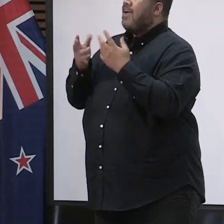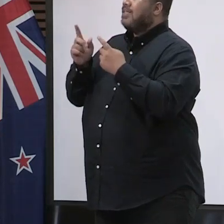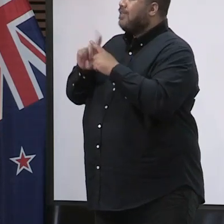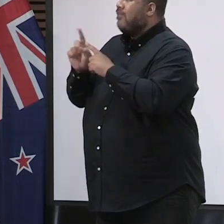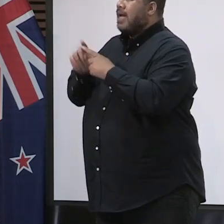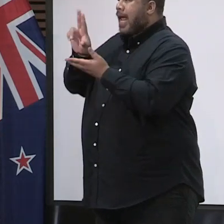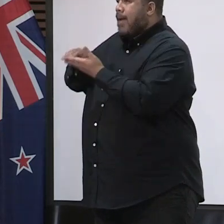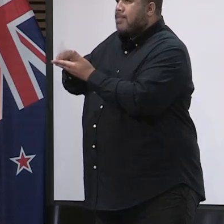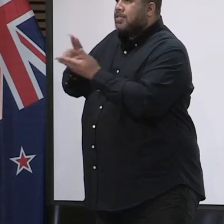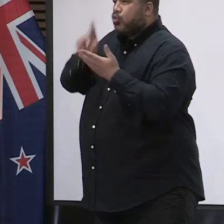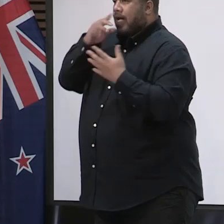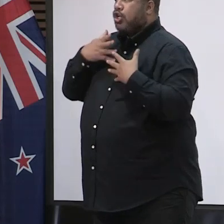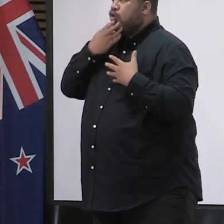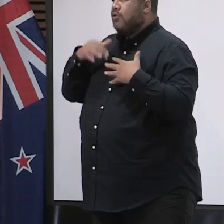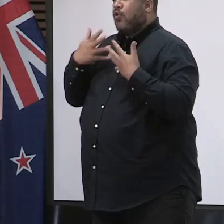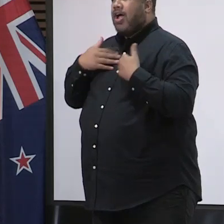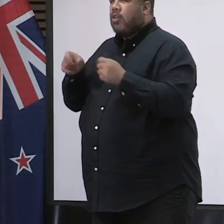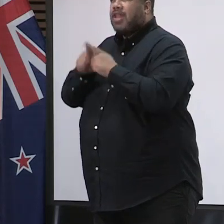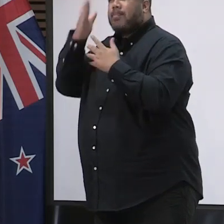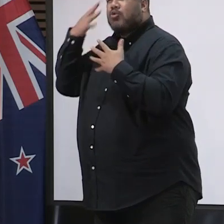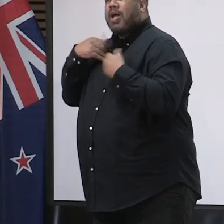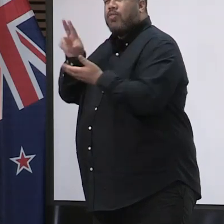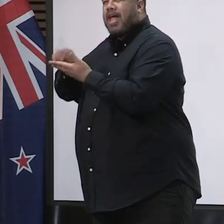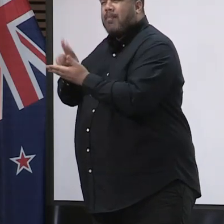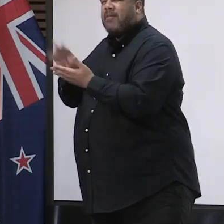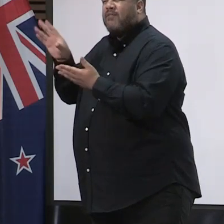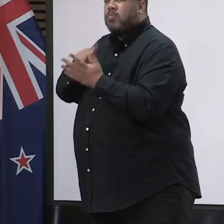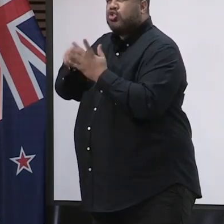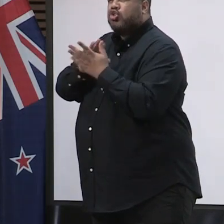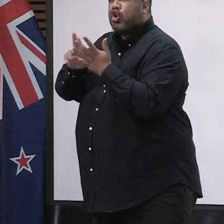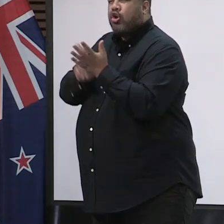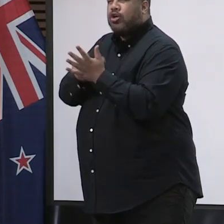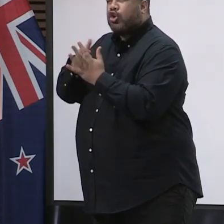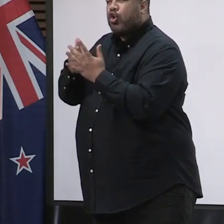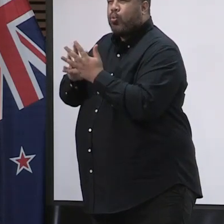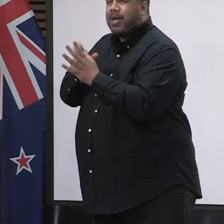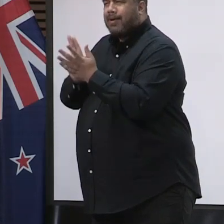data exchange on the mental